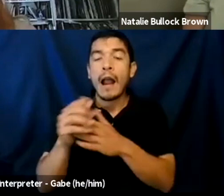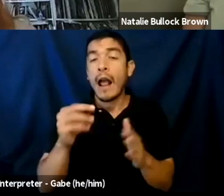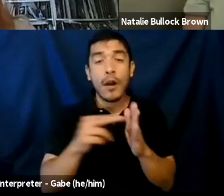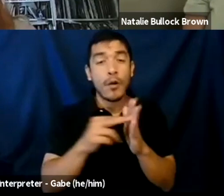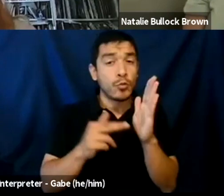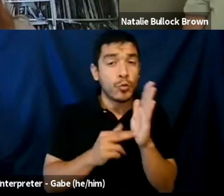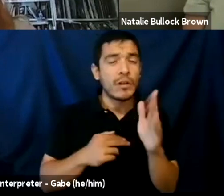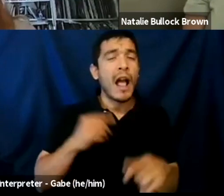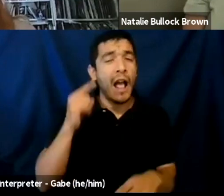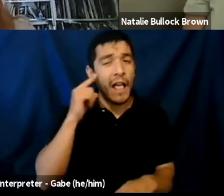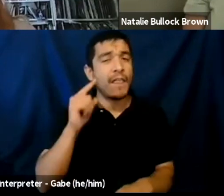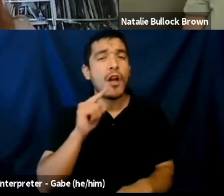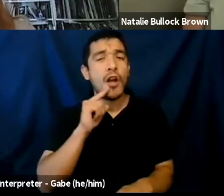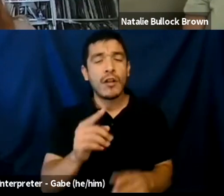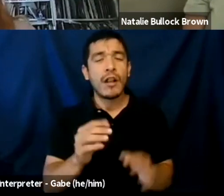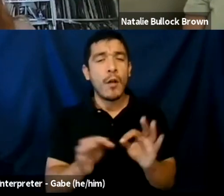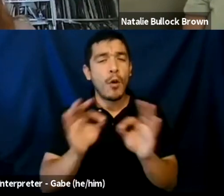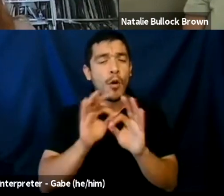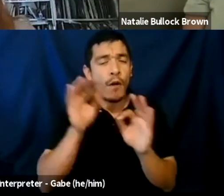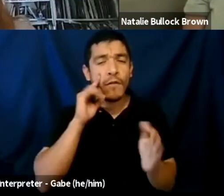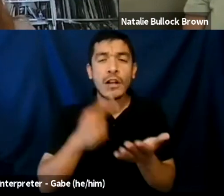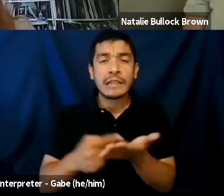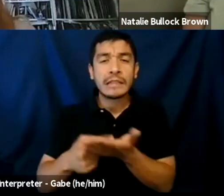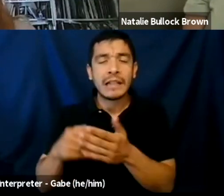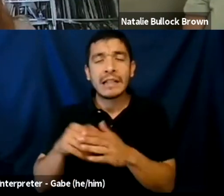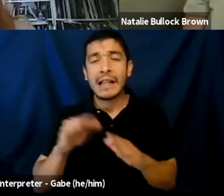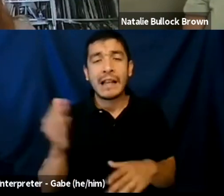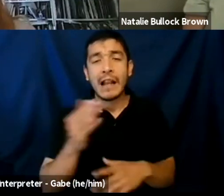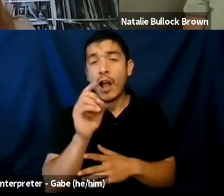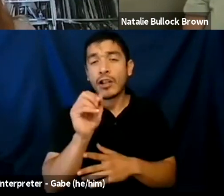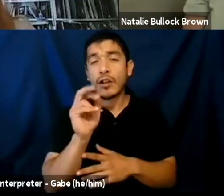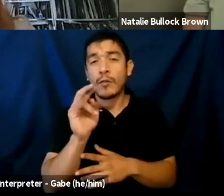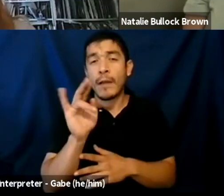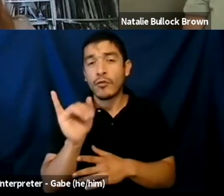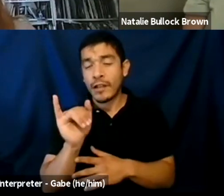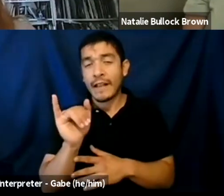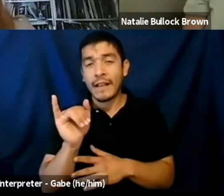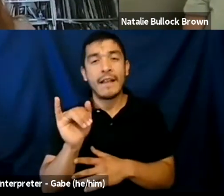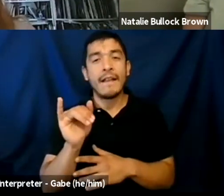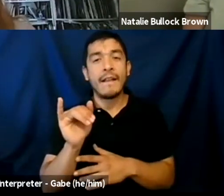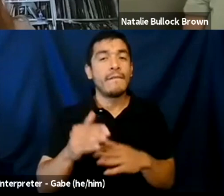for discussion here in our documentary field. And Sherizaan, I'm gonna ask if you could speak